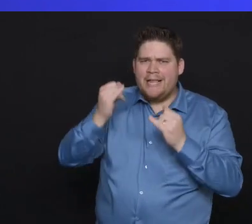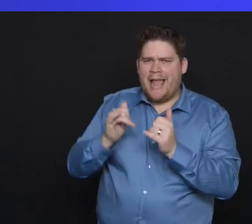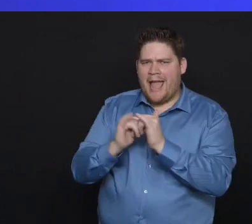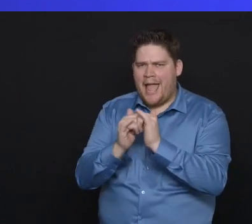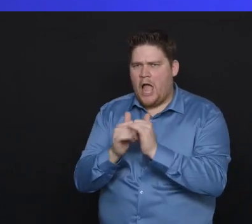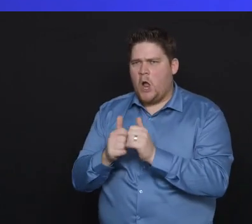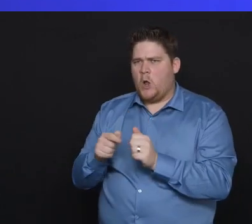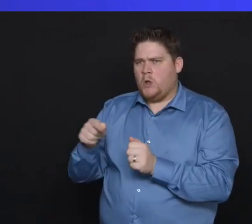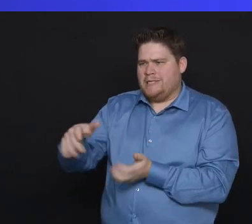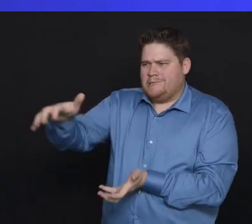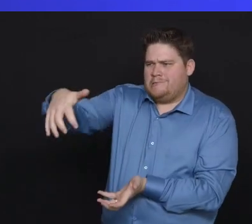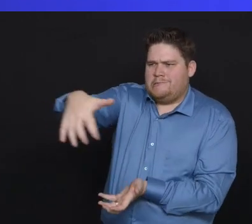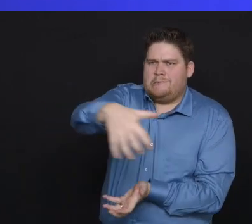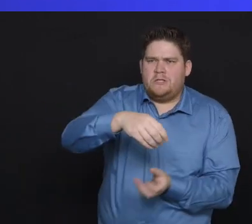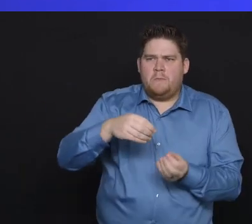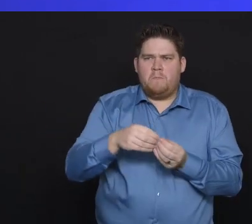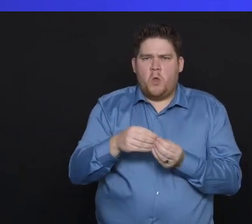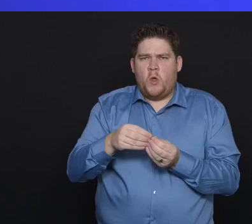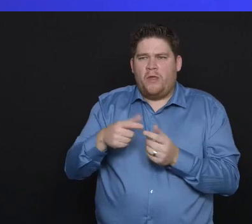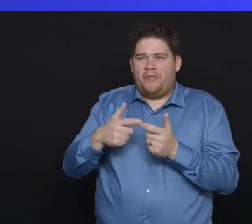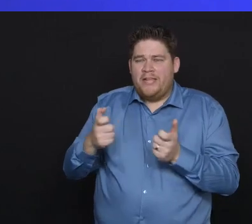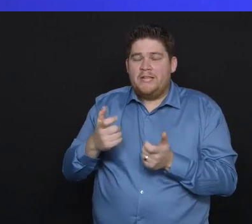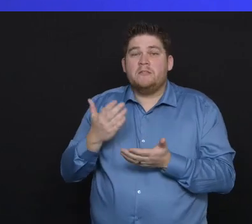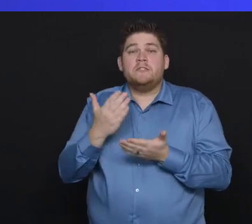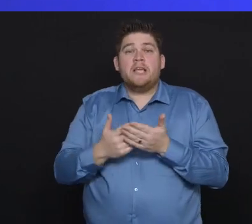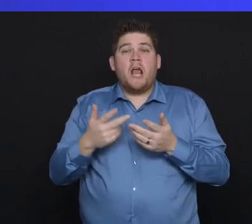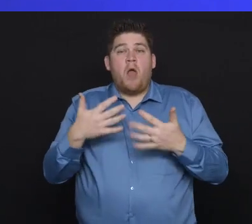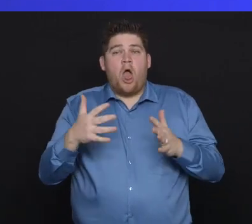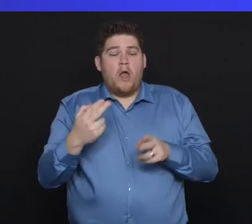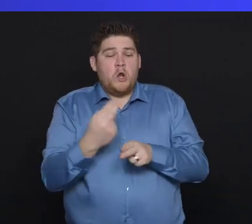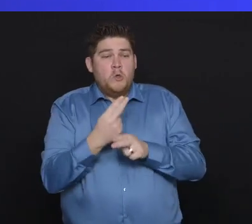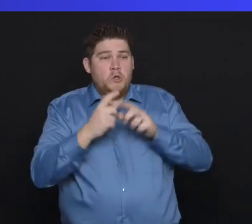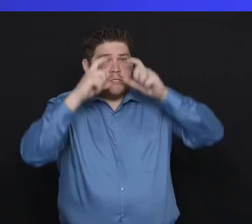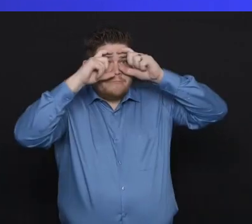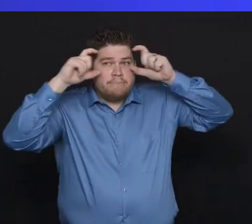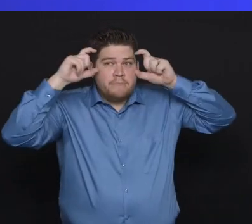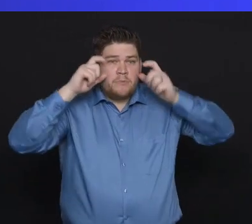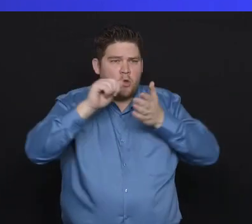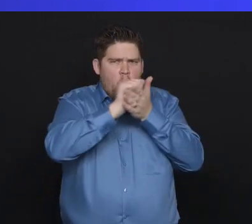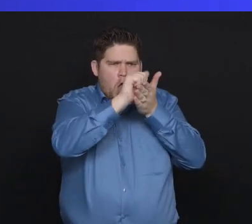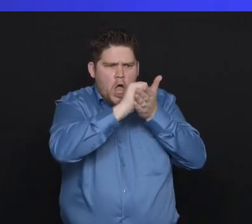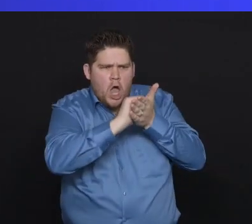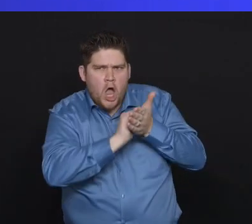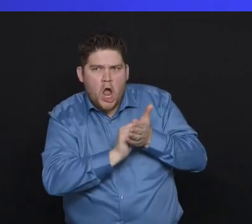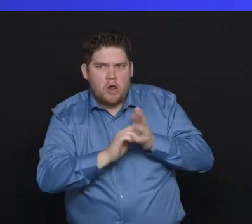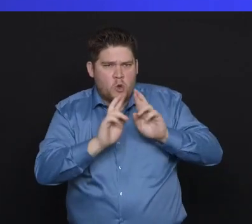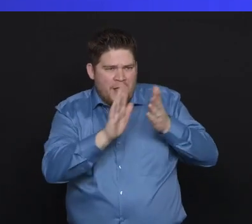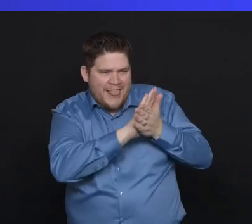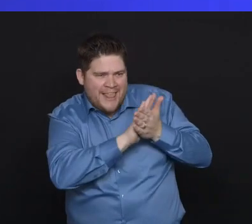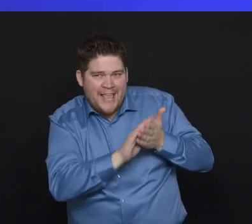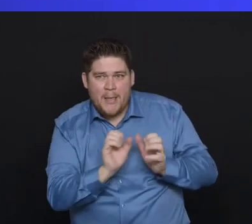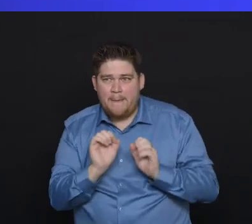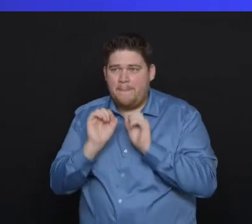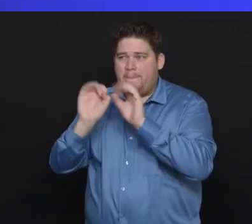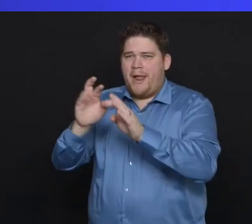including cleaning, processing, getting it from wherever we can. I spoke earlier this week about this concern